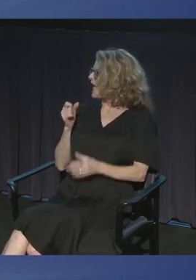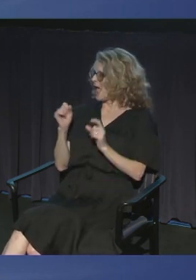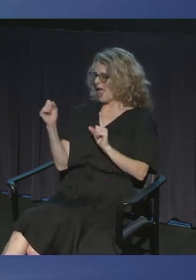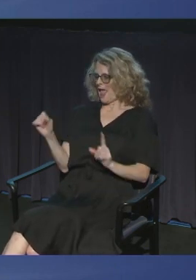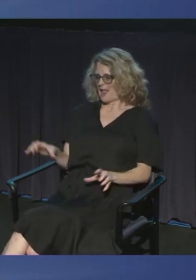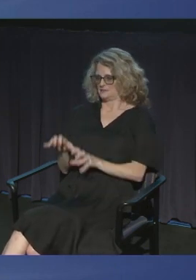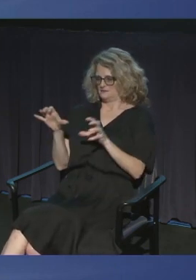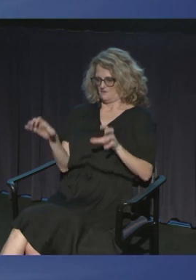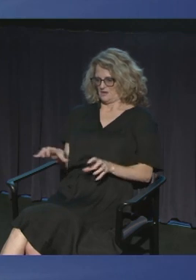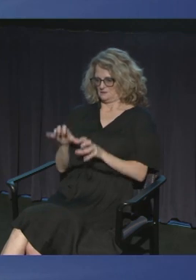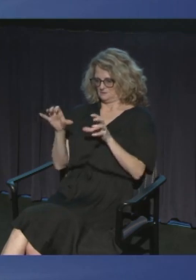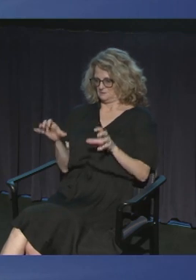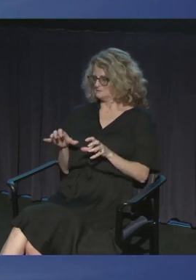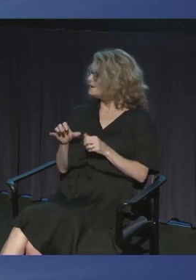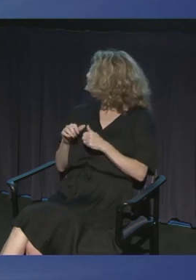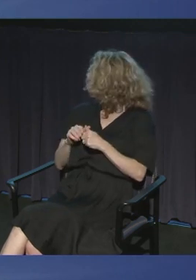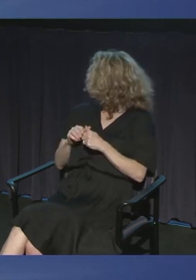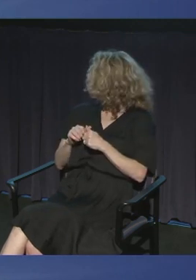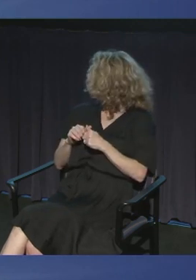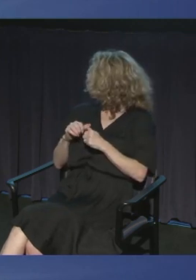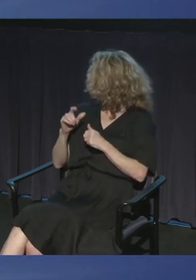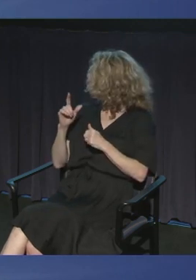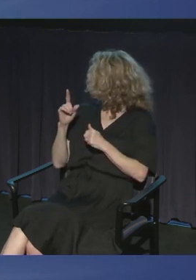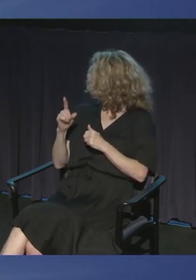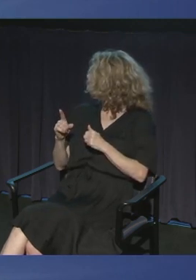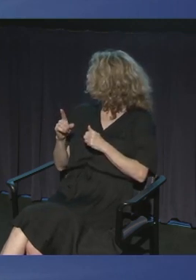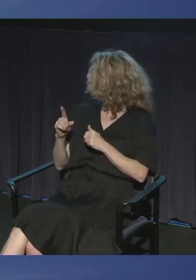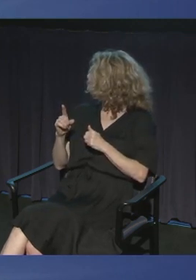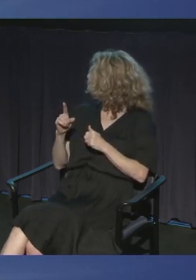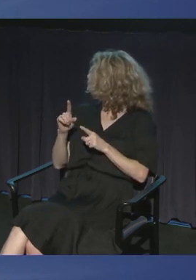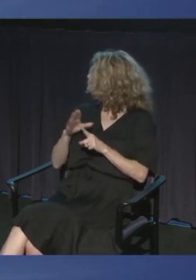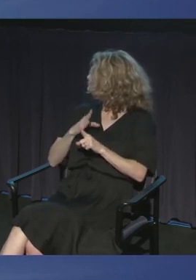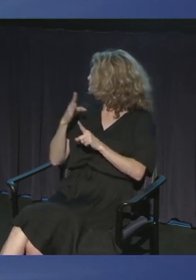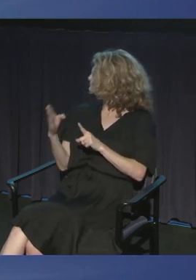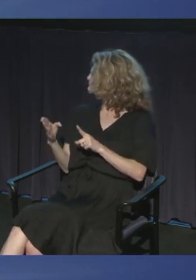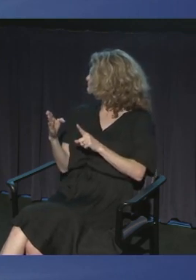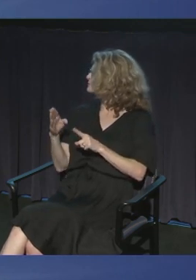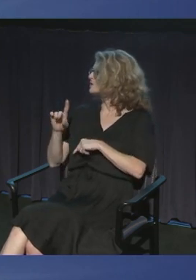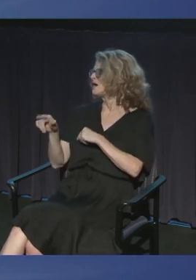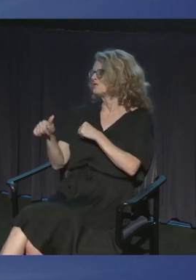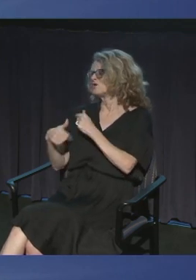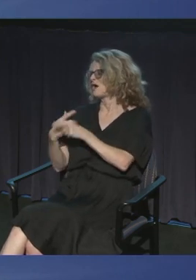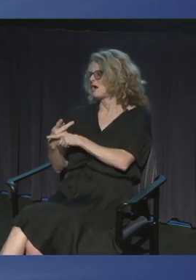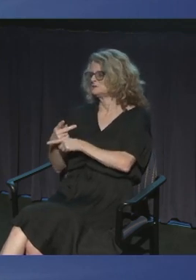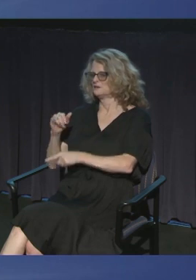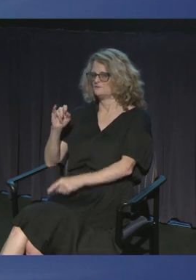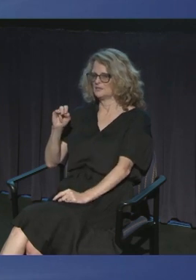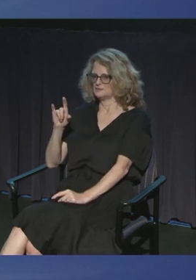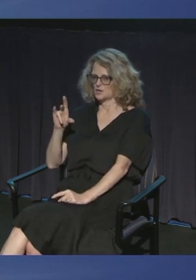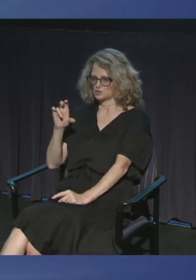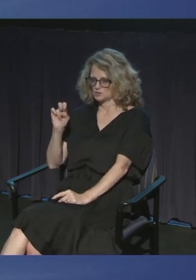ACTIVATING STING TO CAUSE INTERFERENCE ANOTHER CYTOKINE INDUCTION. THIS IS FOUND TO